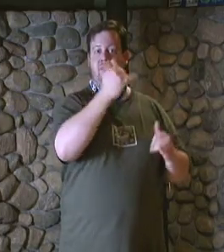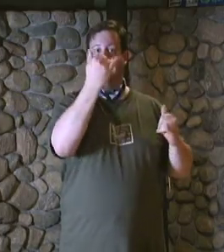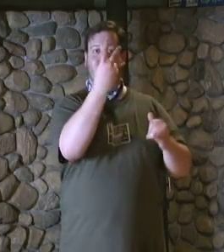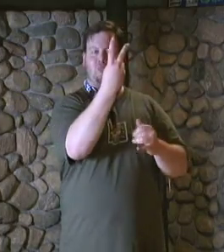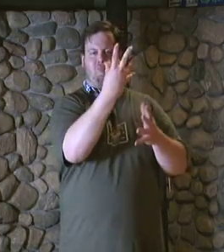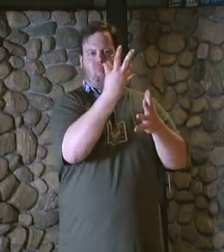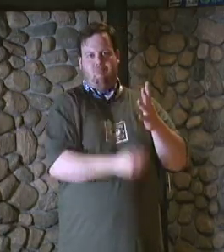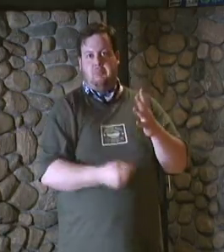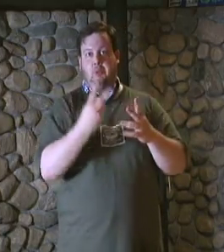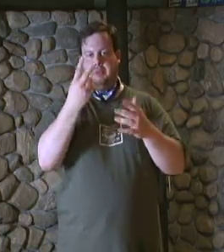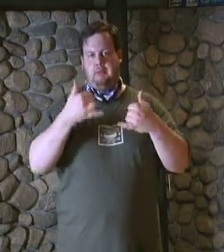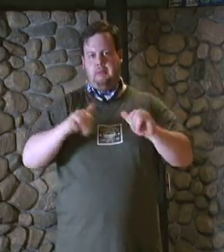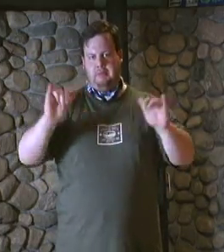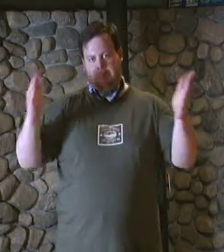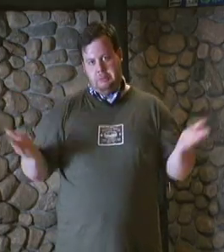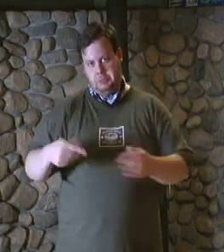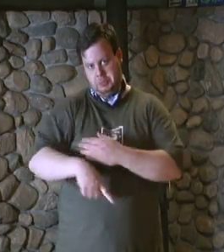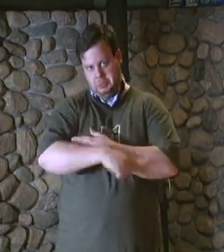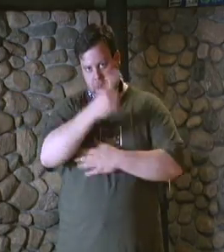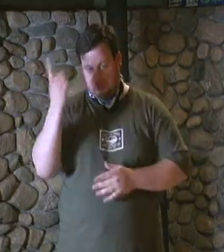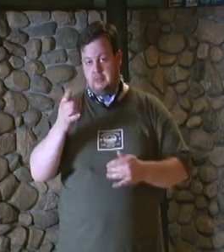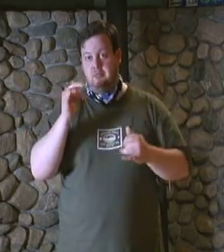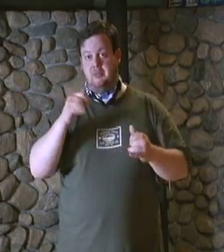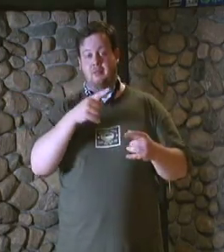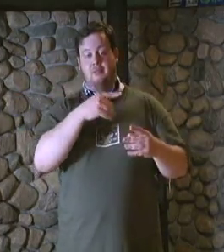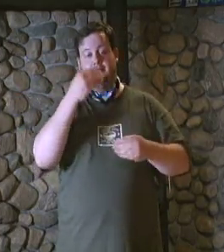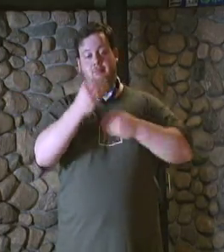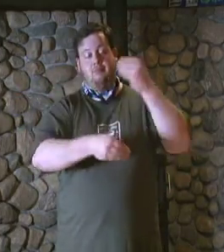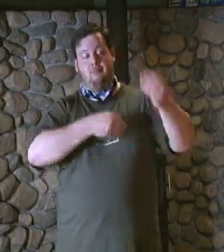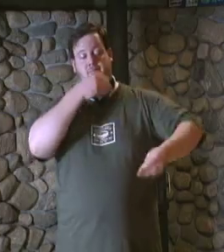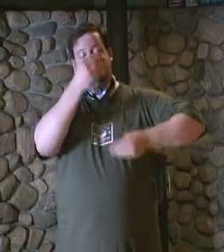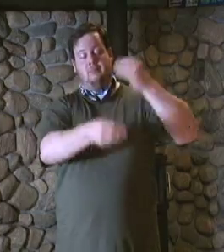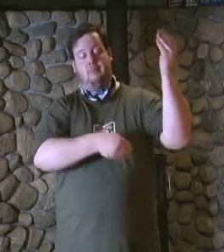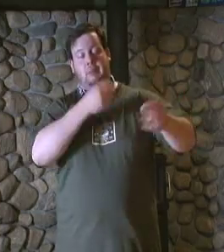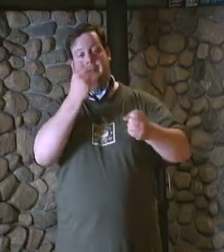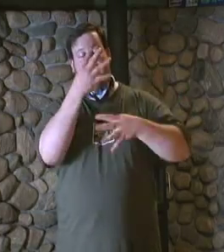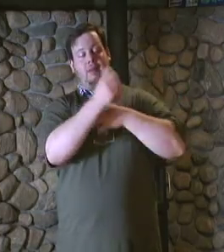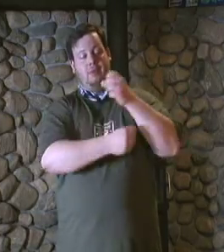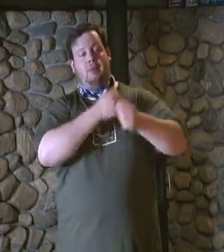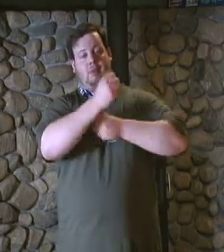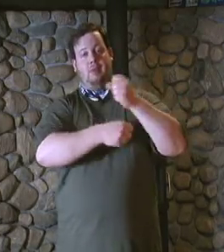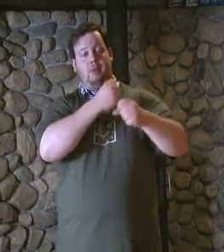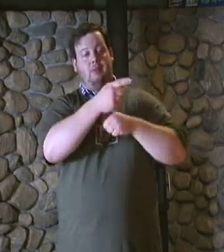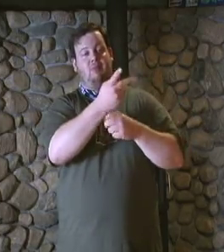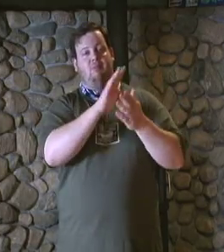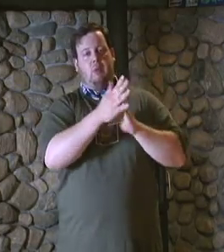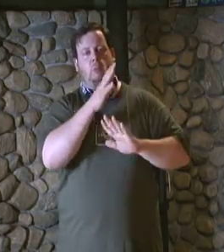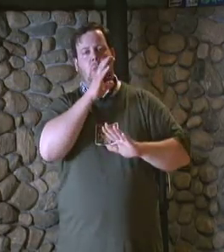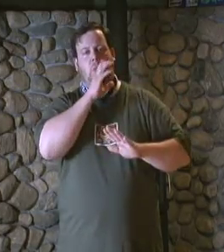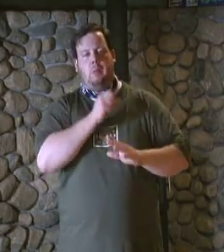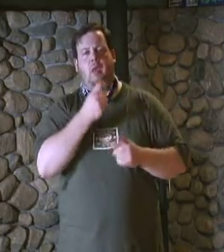two are gone now, but two are still here to this day.